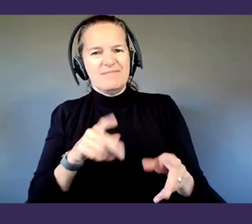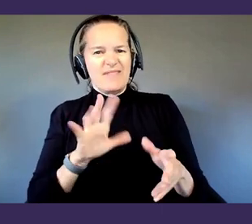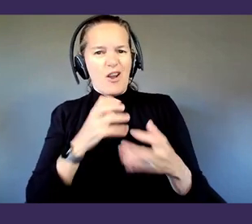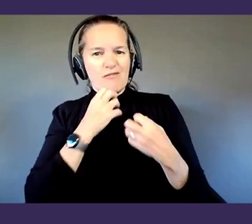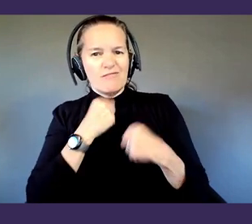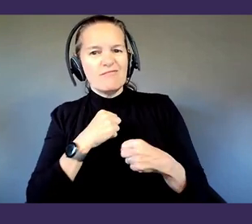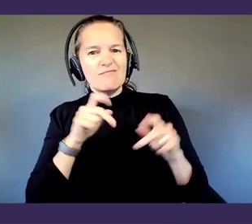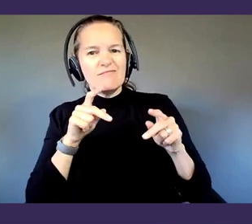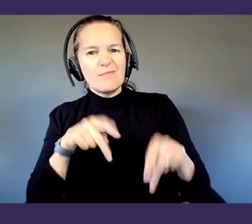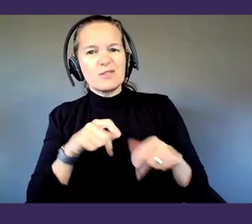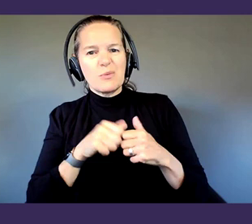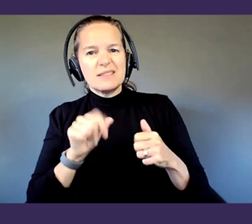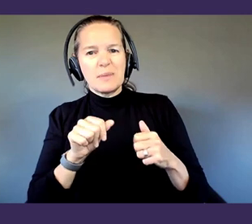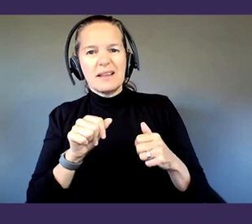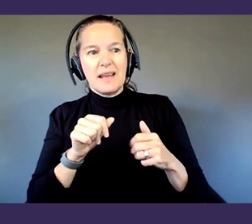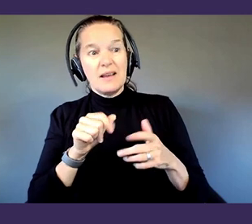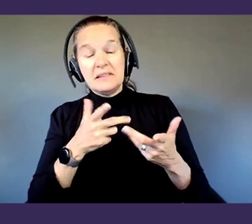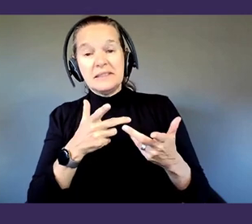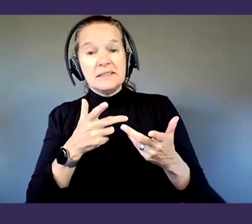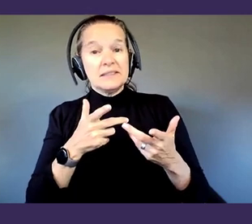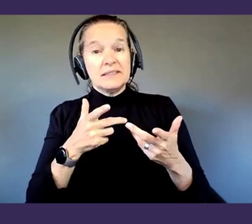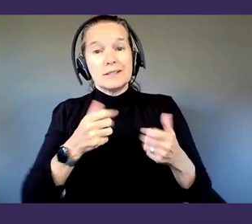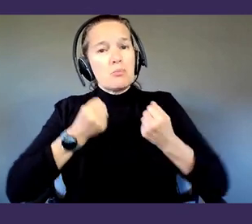And I know that sounds like kind of a cheesy phrase, but it's true,